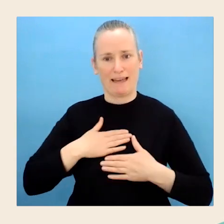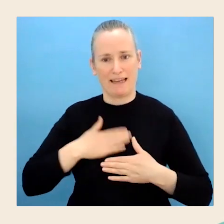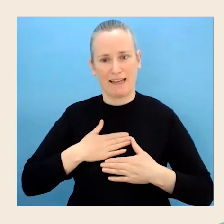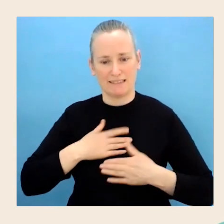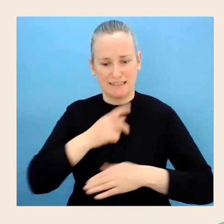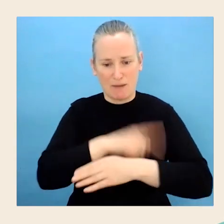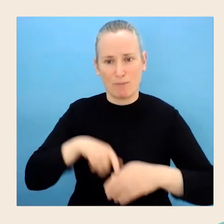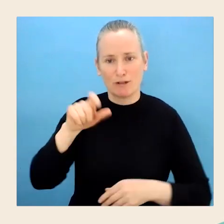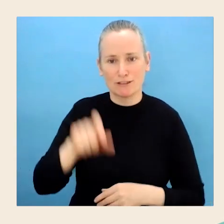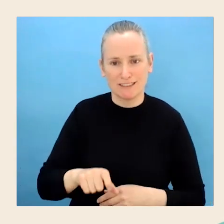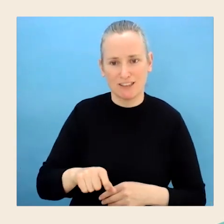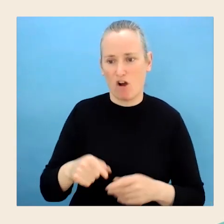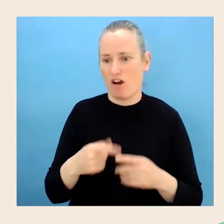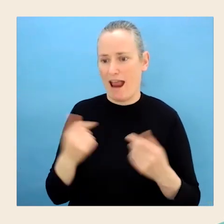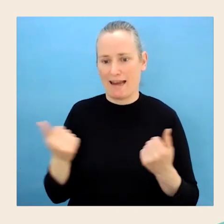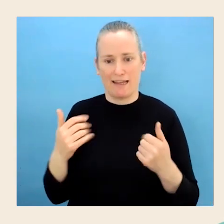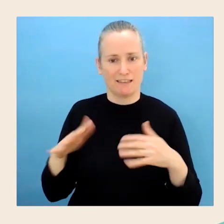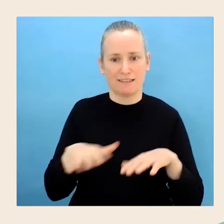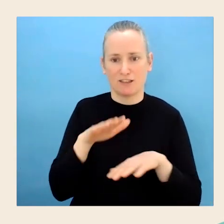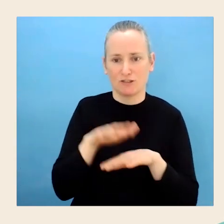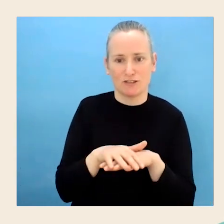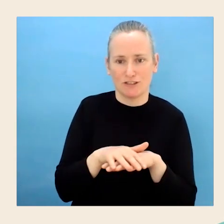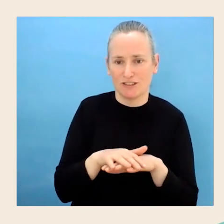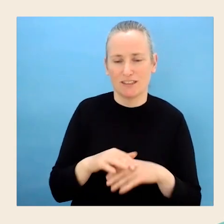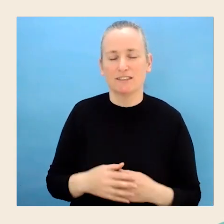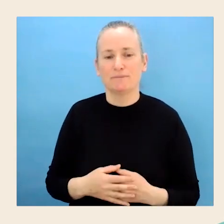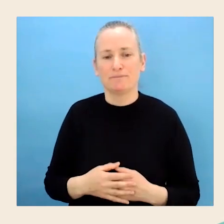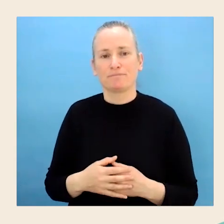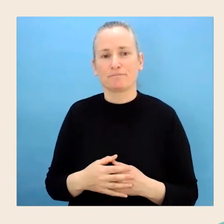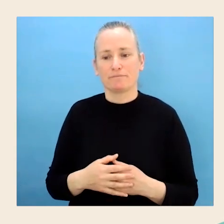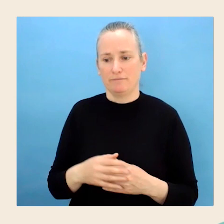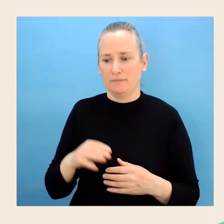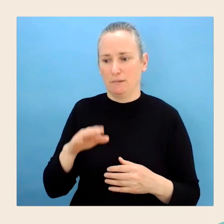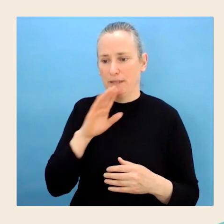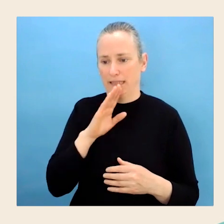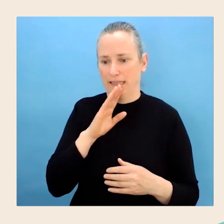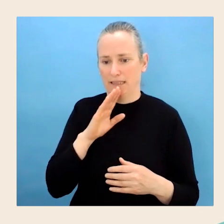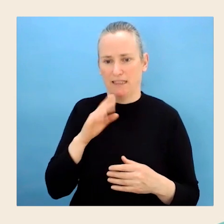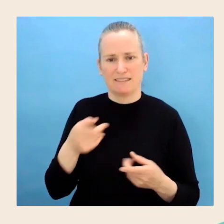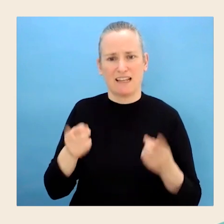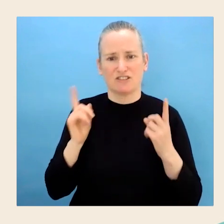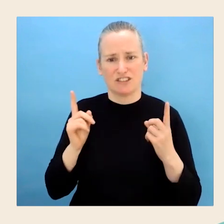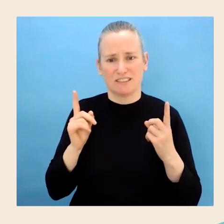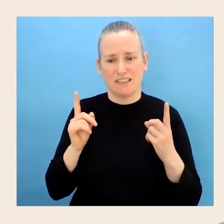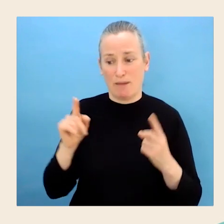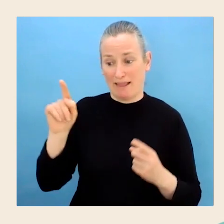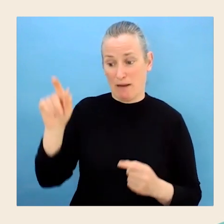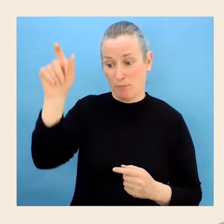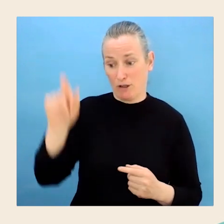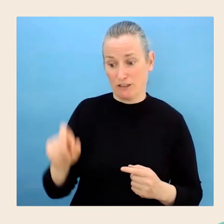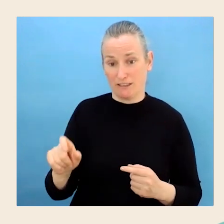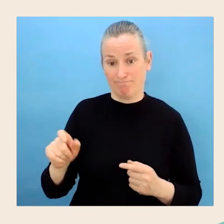And then that becomes quite dangerous, because that person is then in charge of your story or your experience, how you articulate that